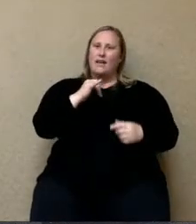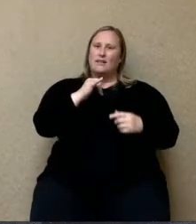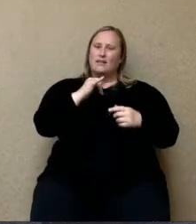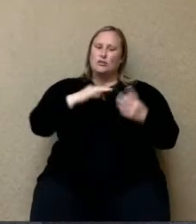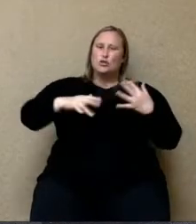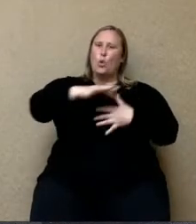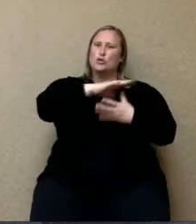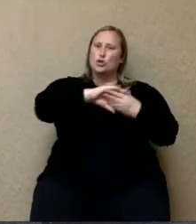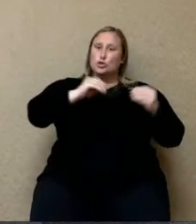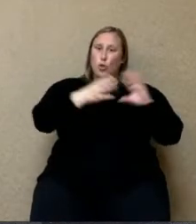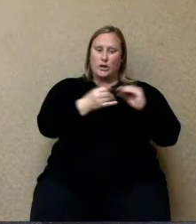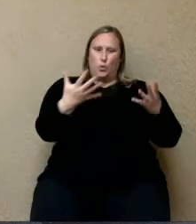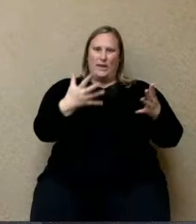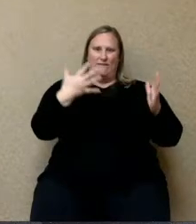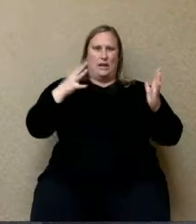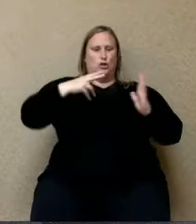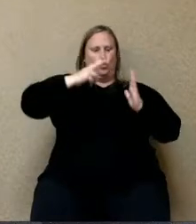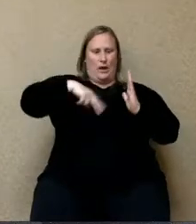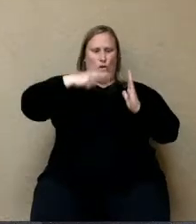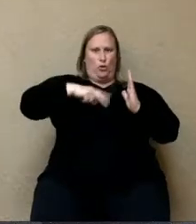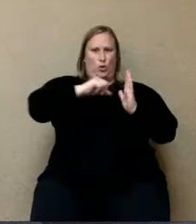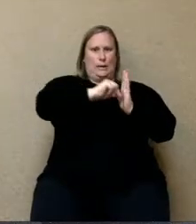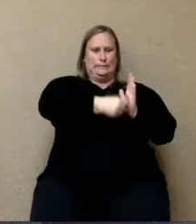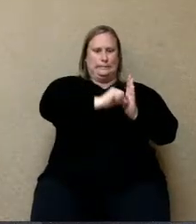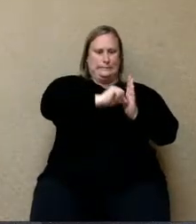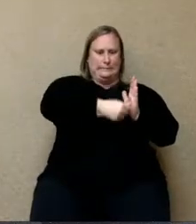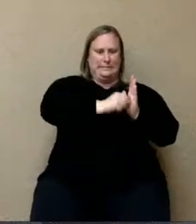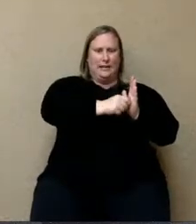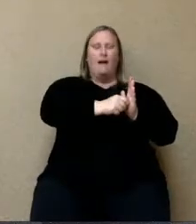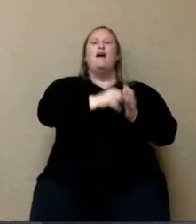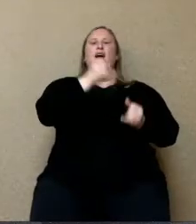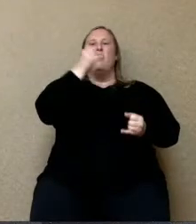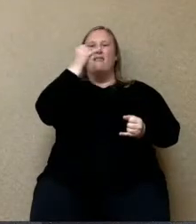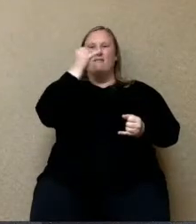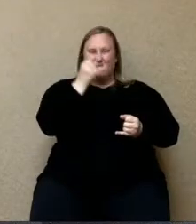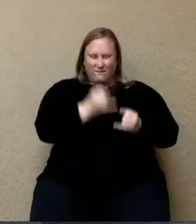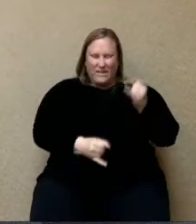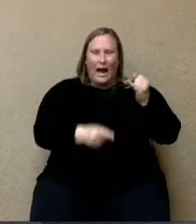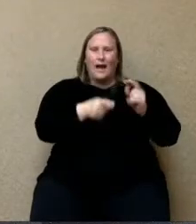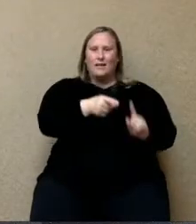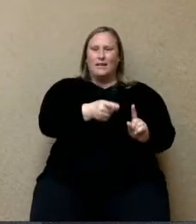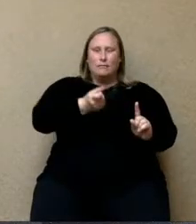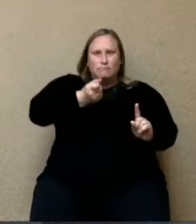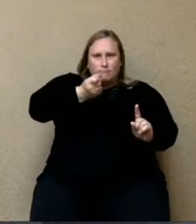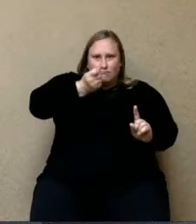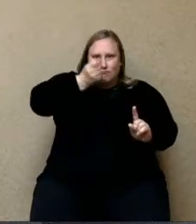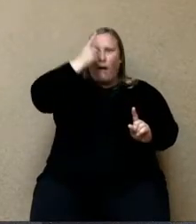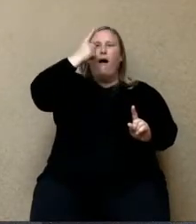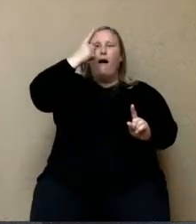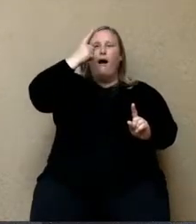read this to him so many times, it finally generalized into a really appropriate, except for